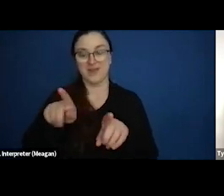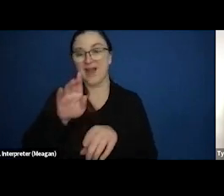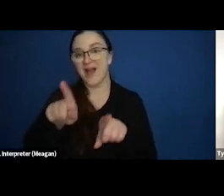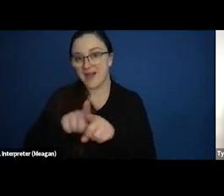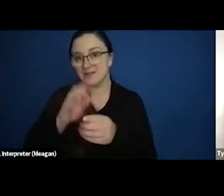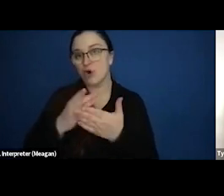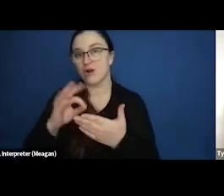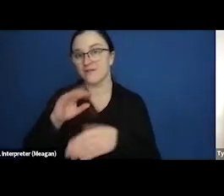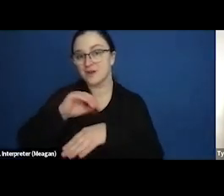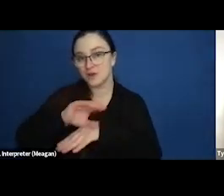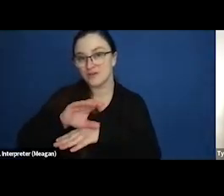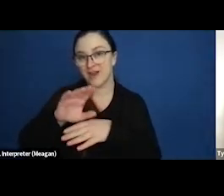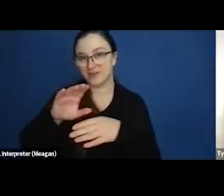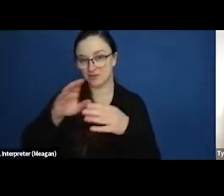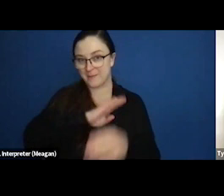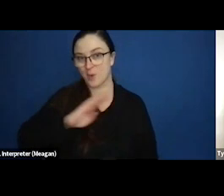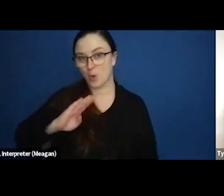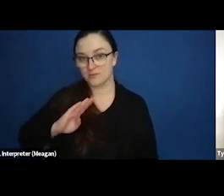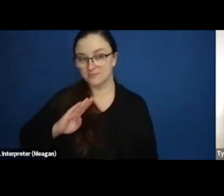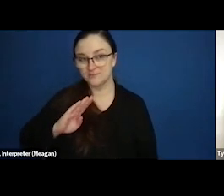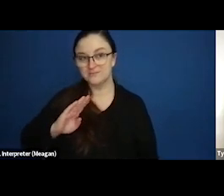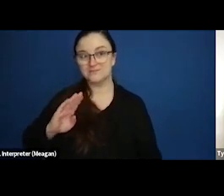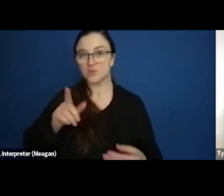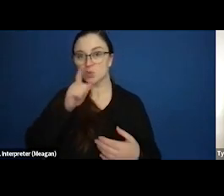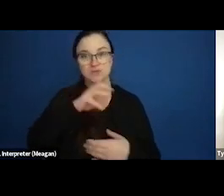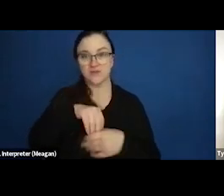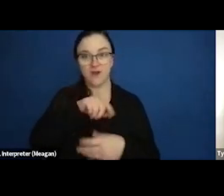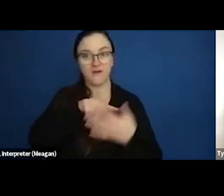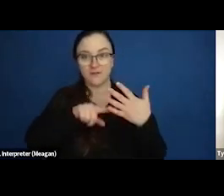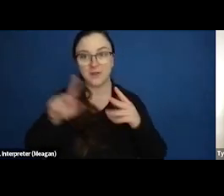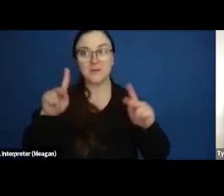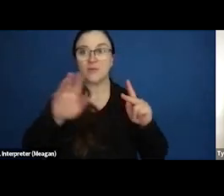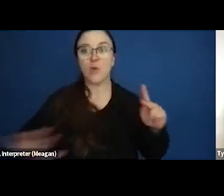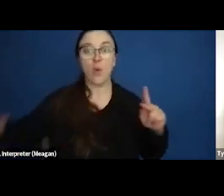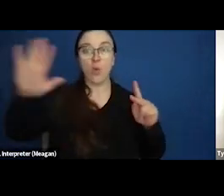The Community Advisory Board, it comprised of people from across Massachusetts